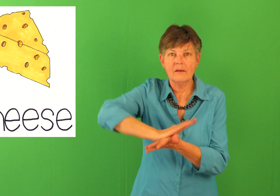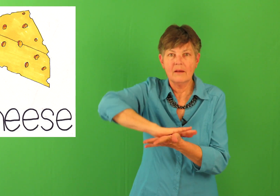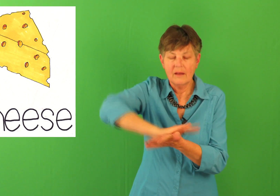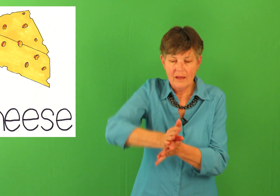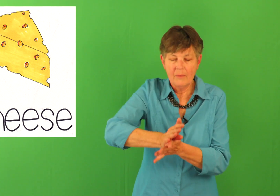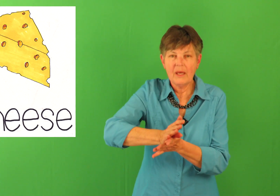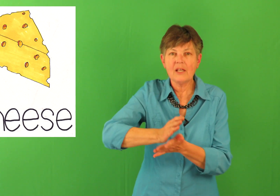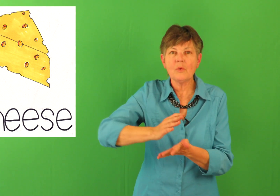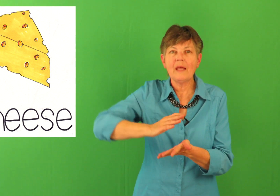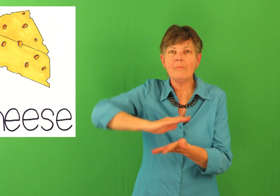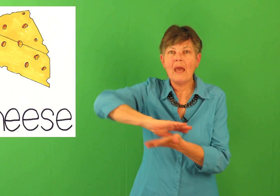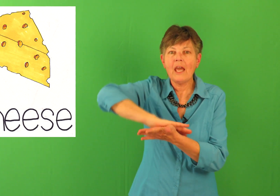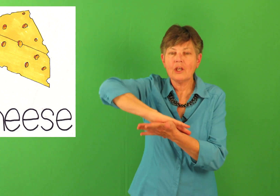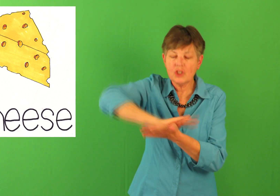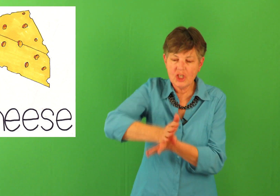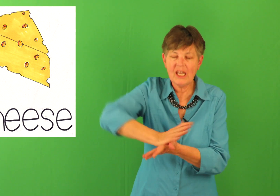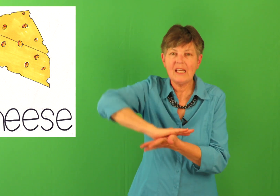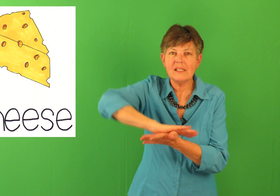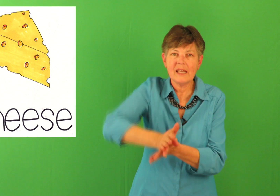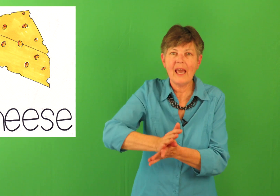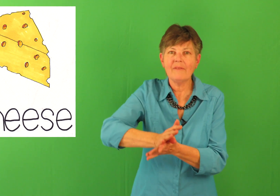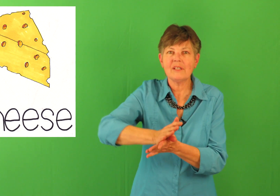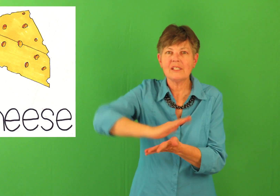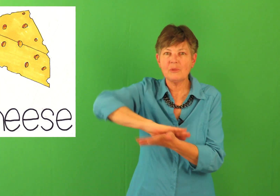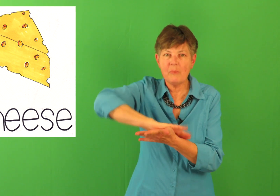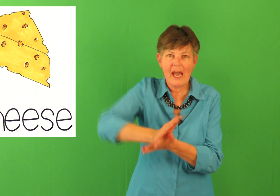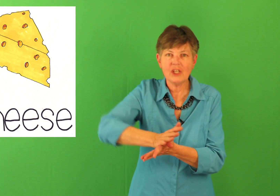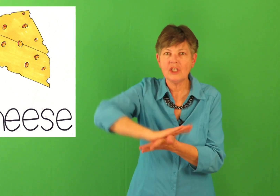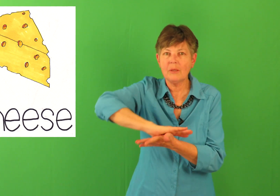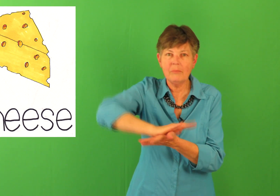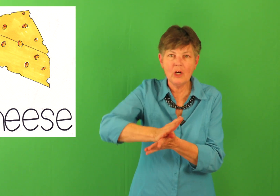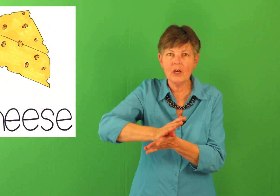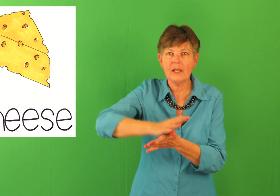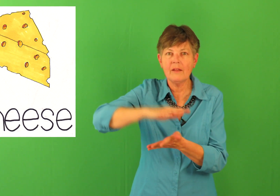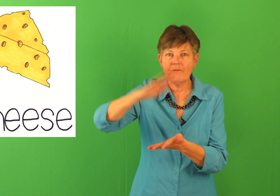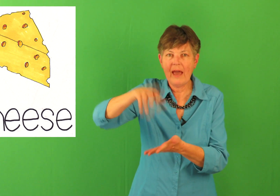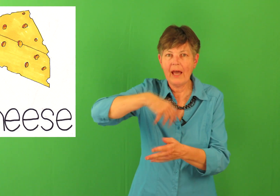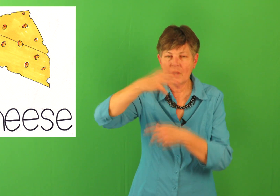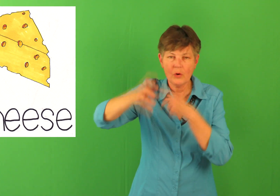because when they make cheese they have to smash the milk and the fat and the